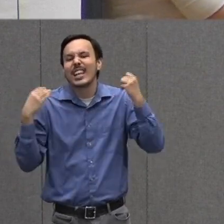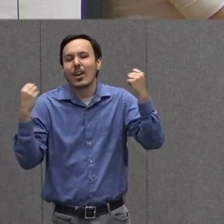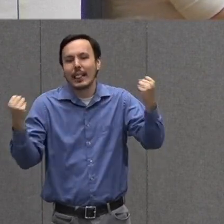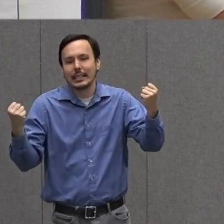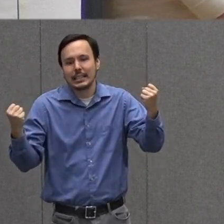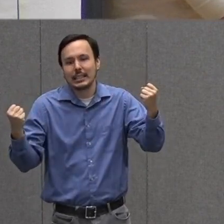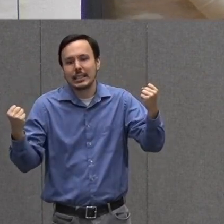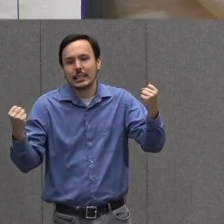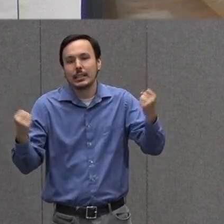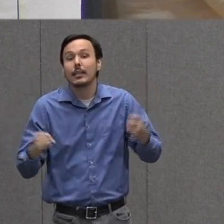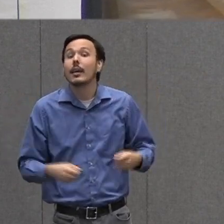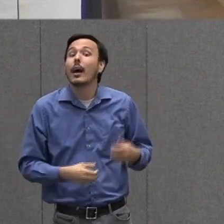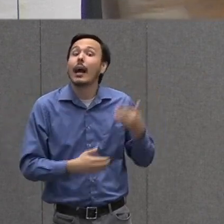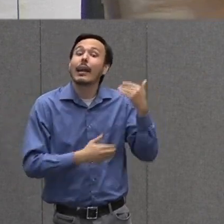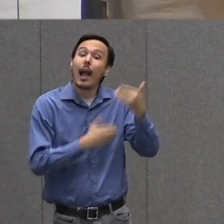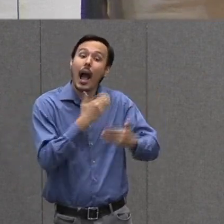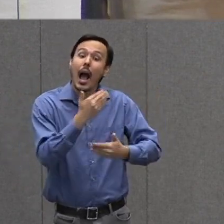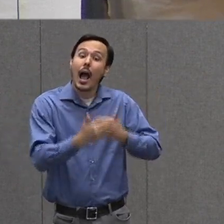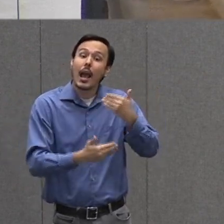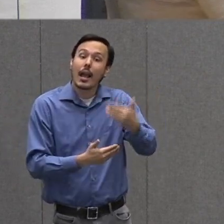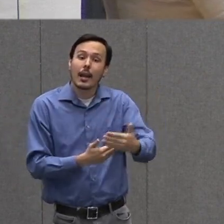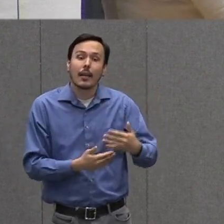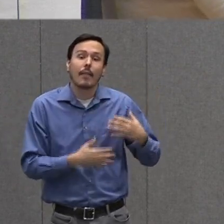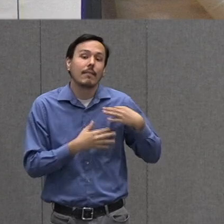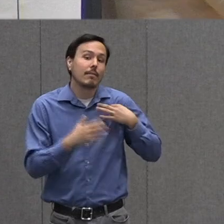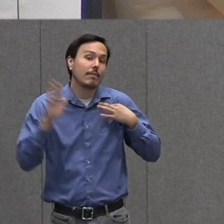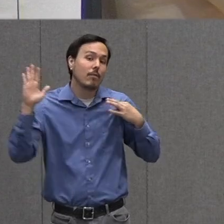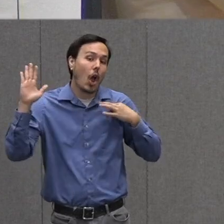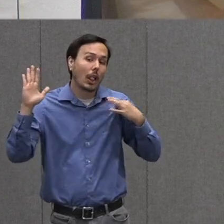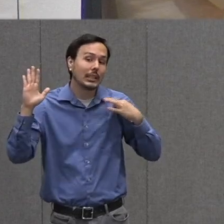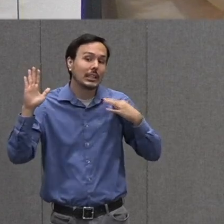kind volunteers advocate passionately,